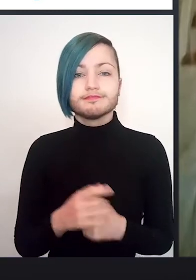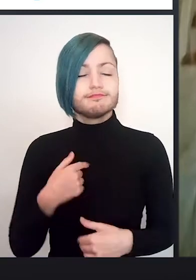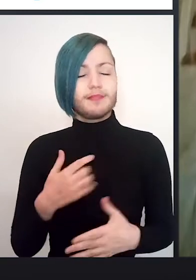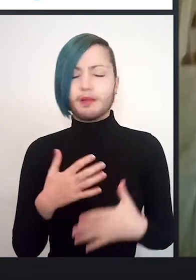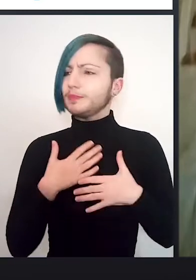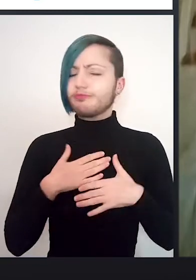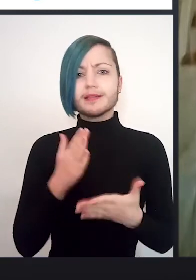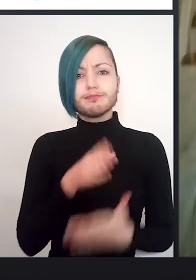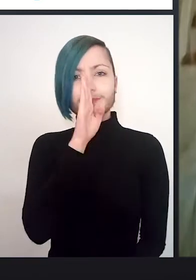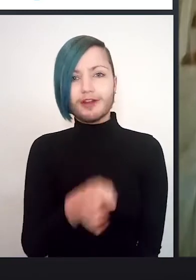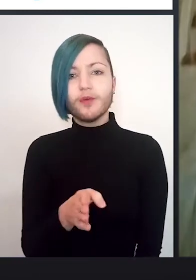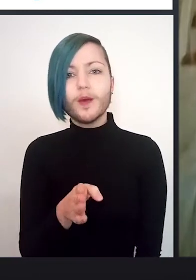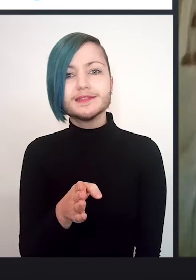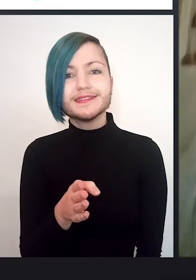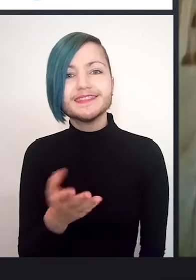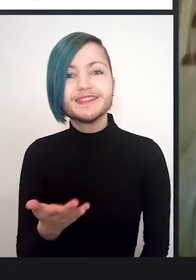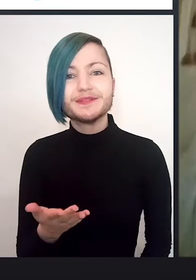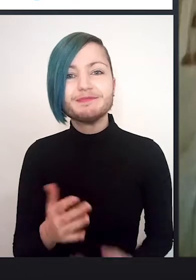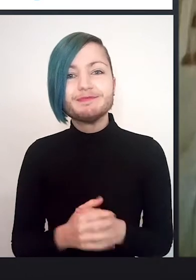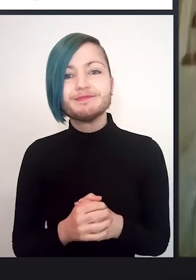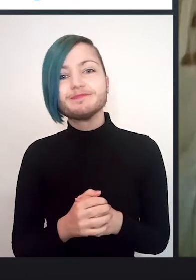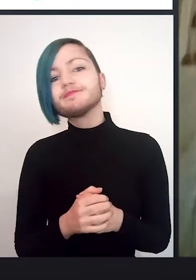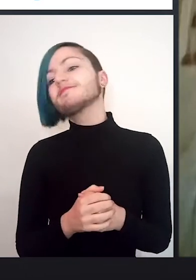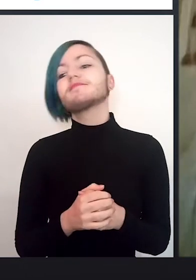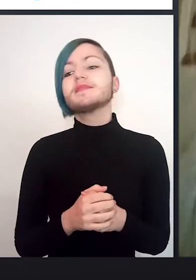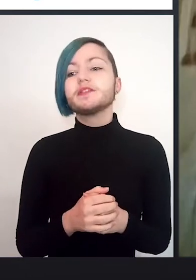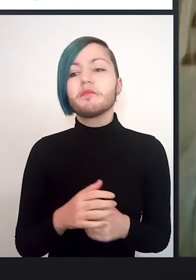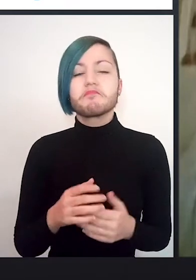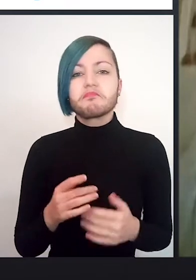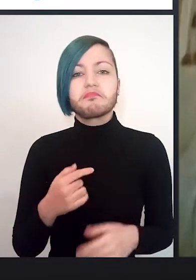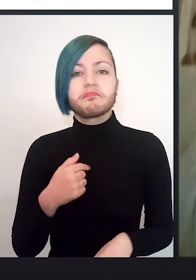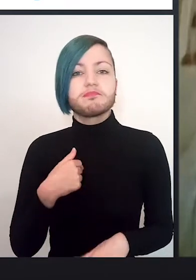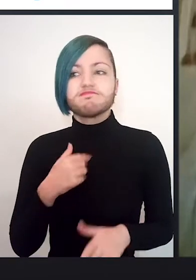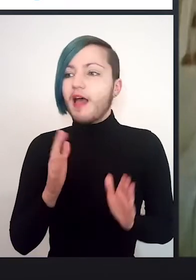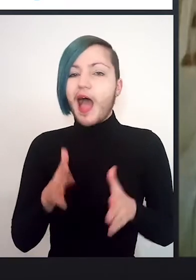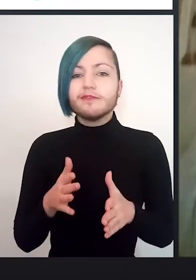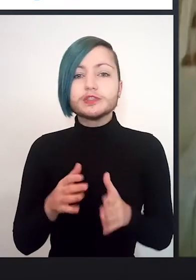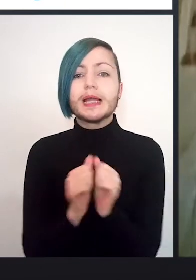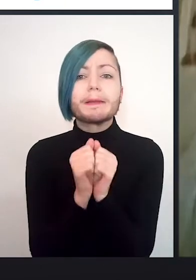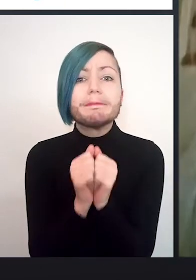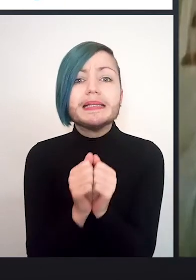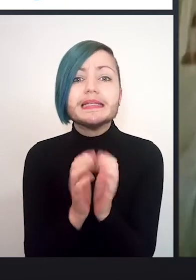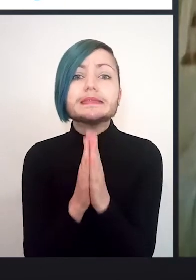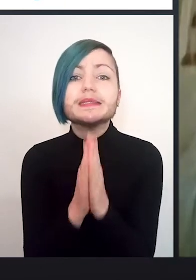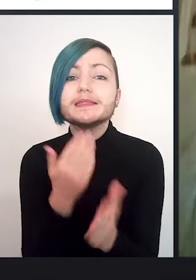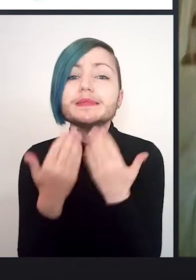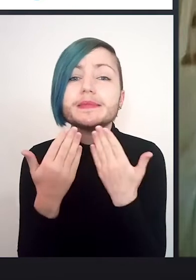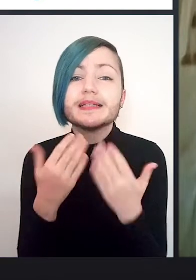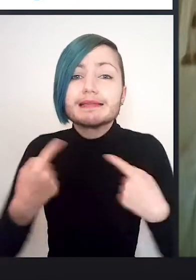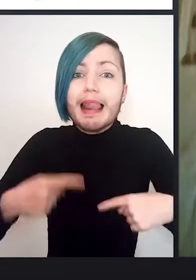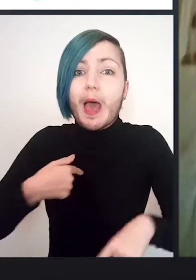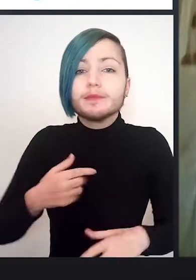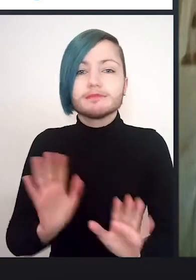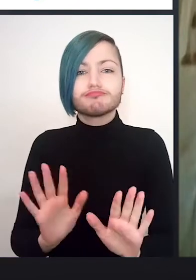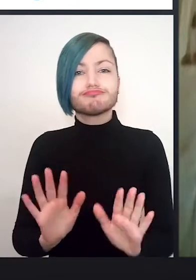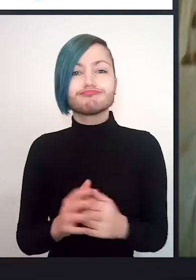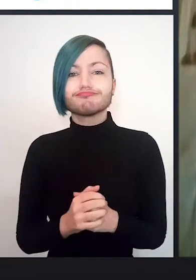straightforward it was and I wasn't there to plead to have something done in a certain way.